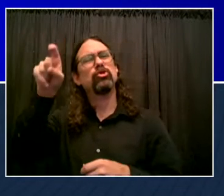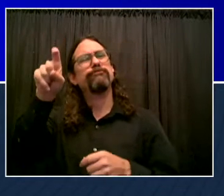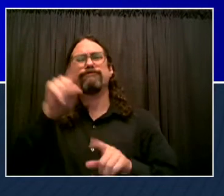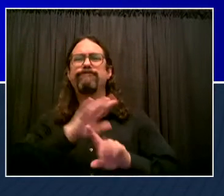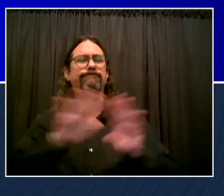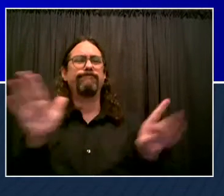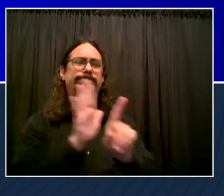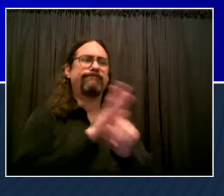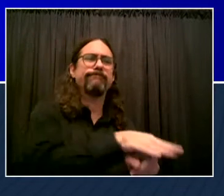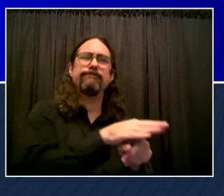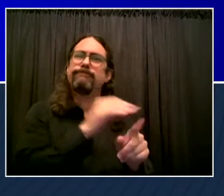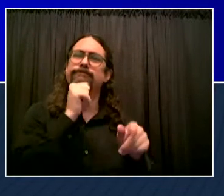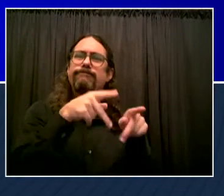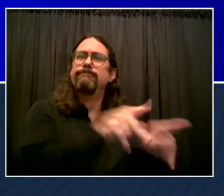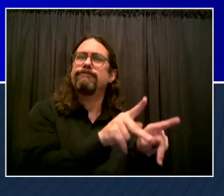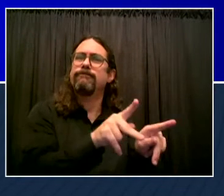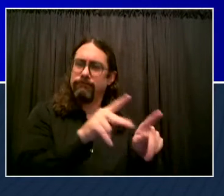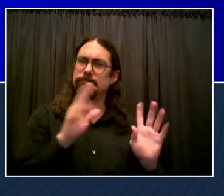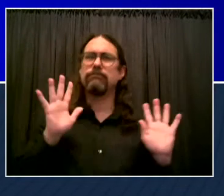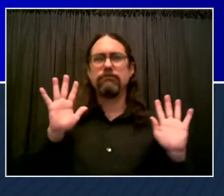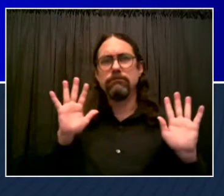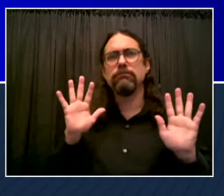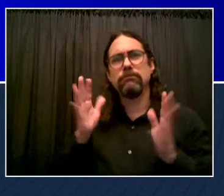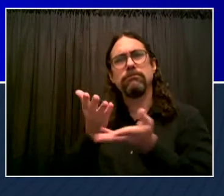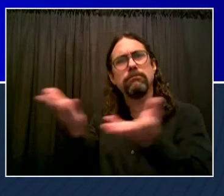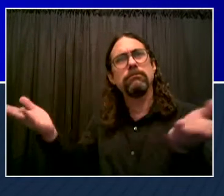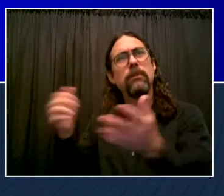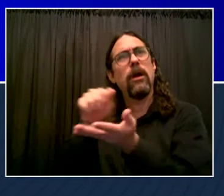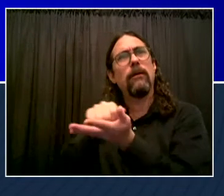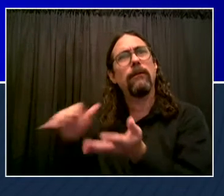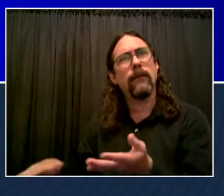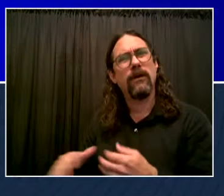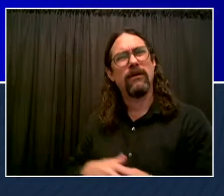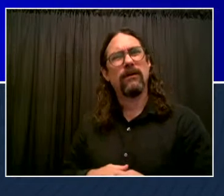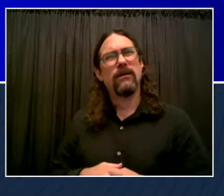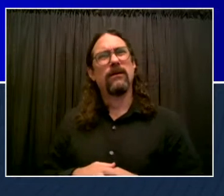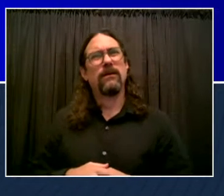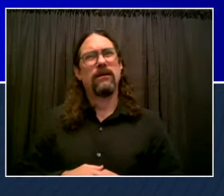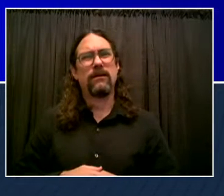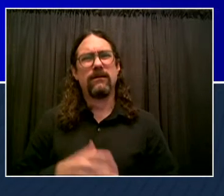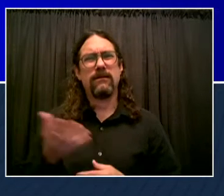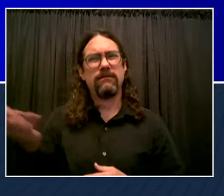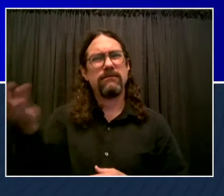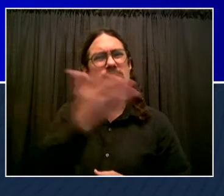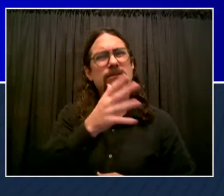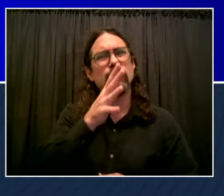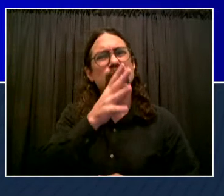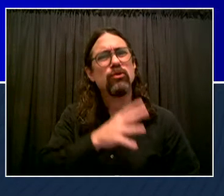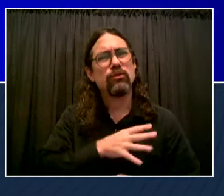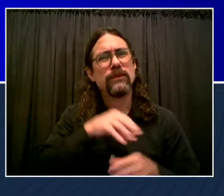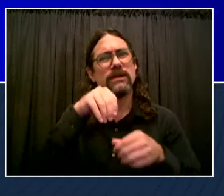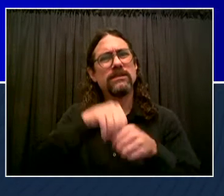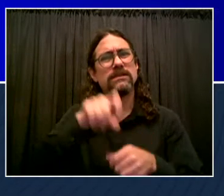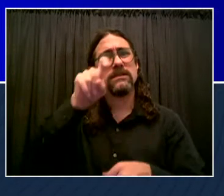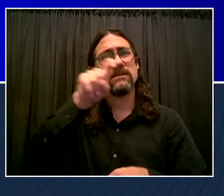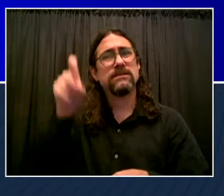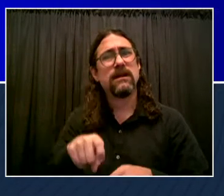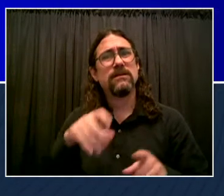YORK D ANAN ASSAULT ON THE DIRECT RIGHTS OF WOMEN. THIS WILL ENDANGER THE